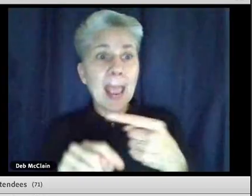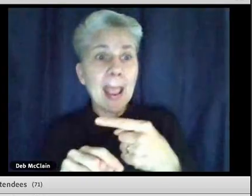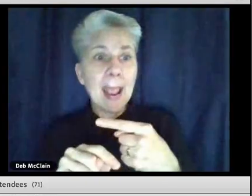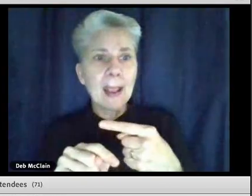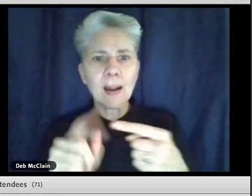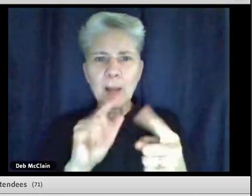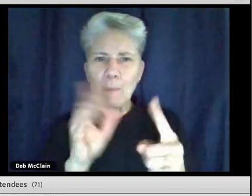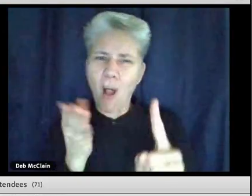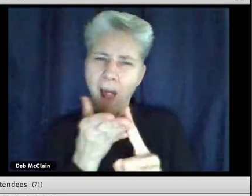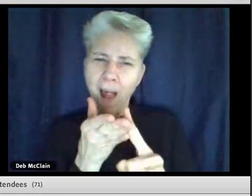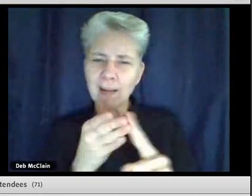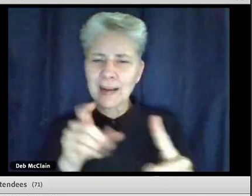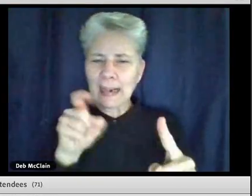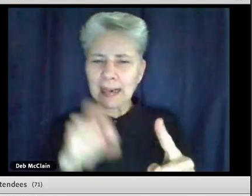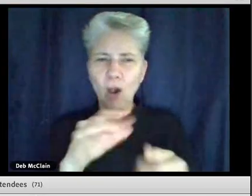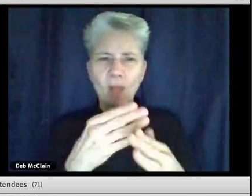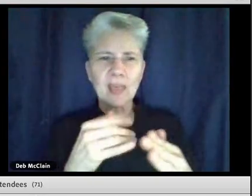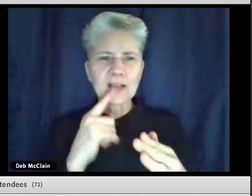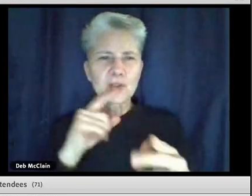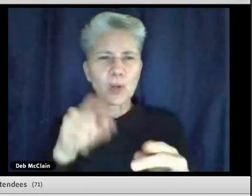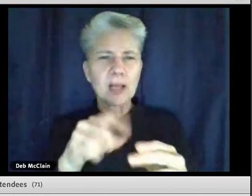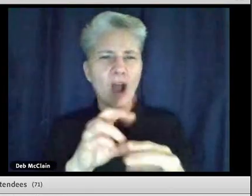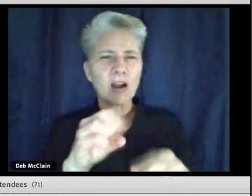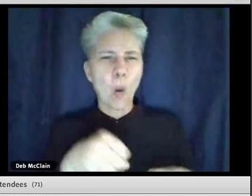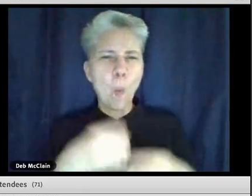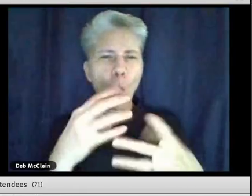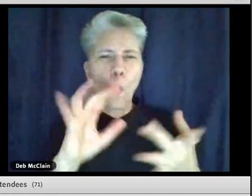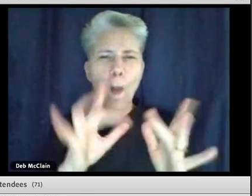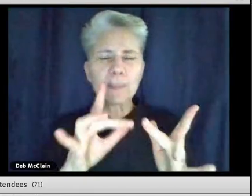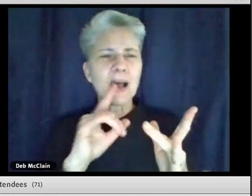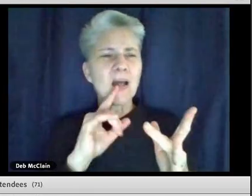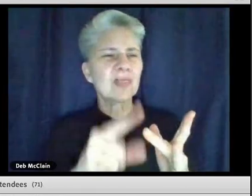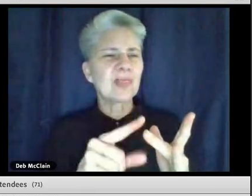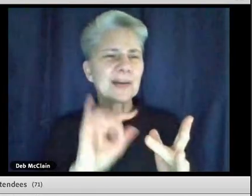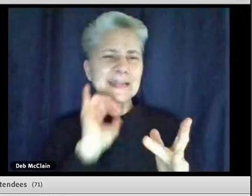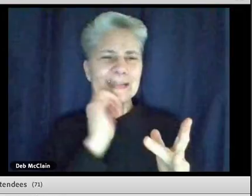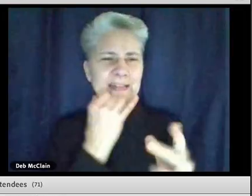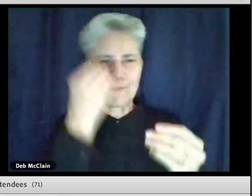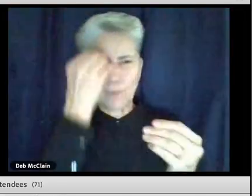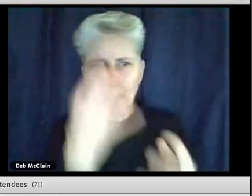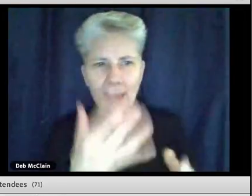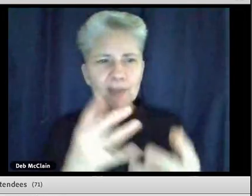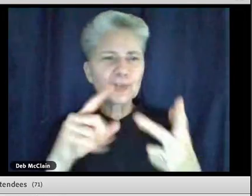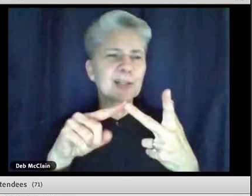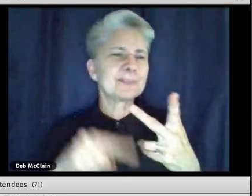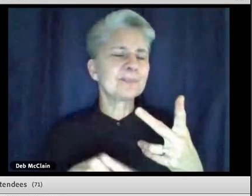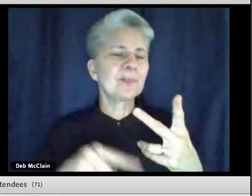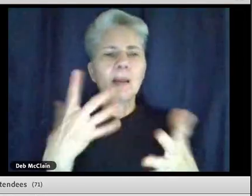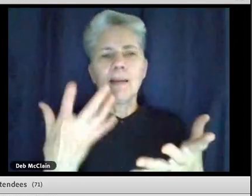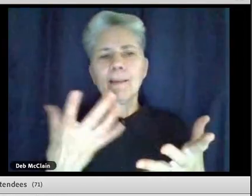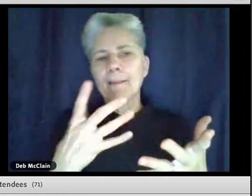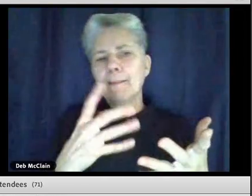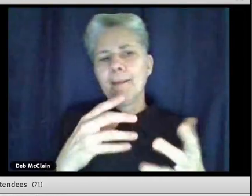Some terms you want to think about. Clickbait: People get you to click on things to encourage you to click on a website.